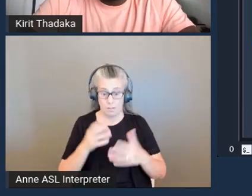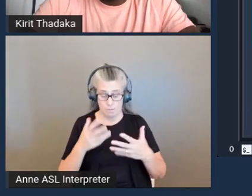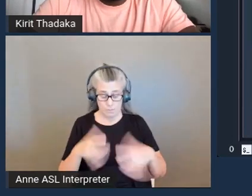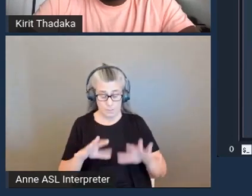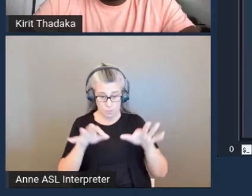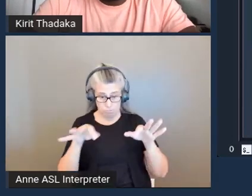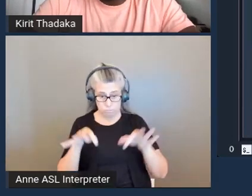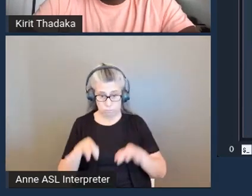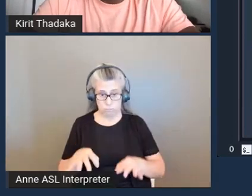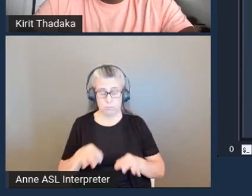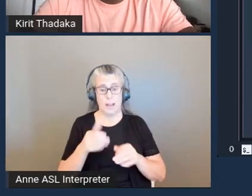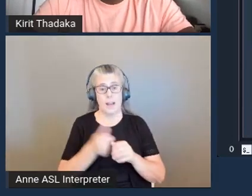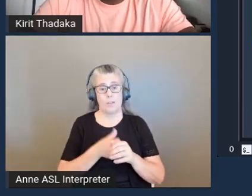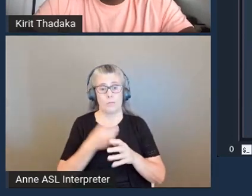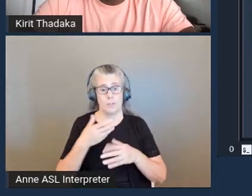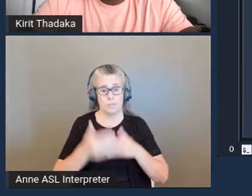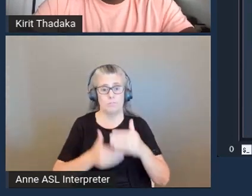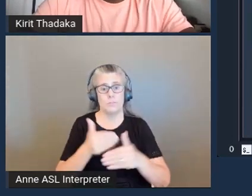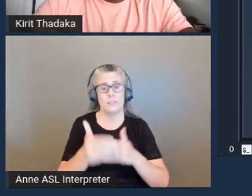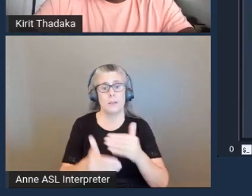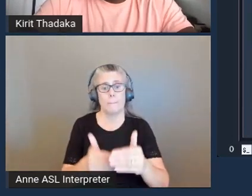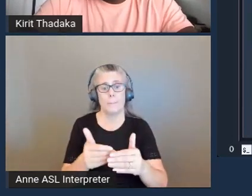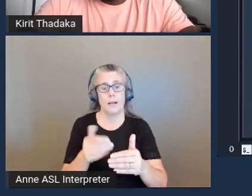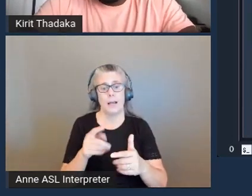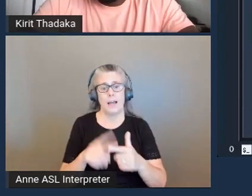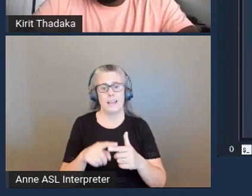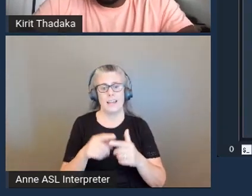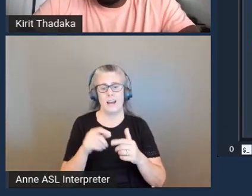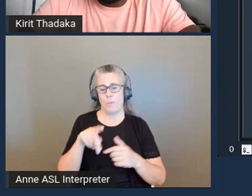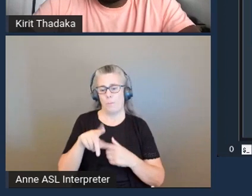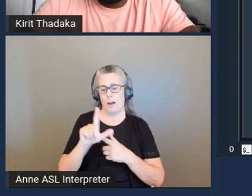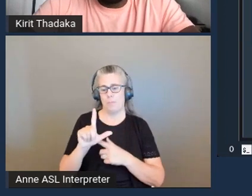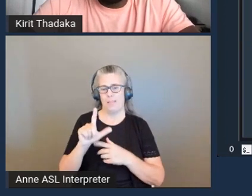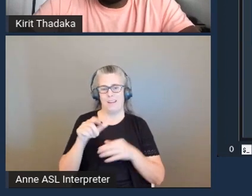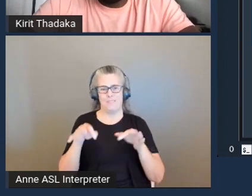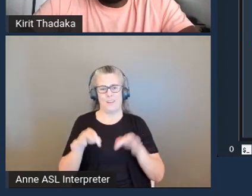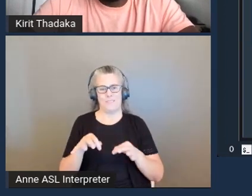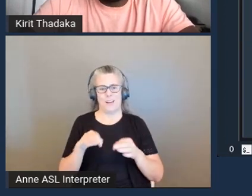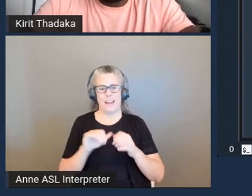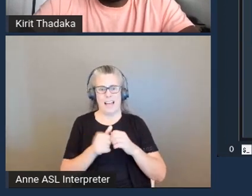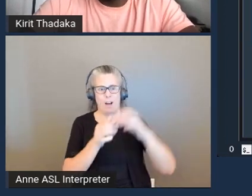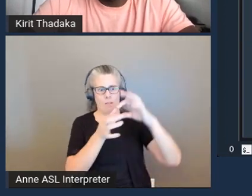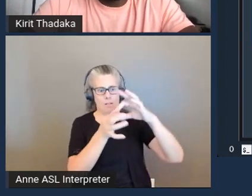I define my SageMaker Pipeline by simply chaining together all of the steps that I have,